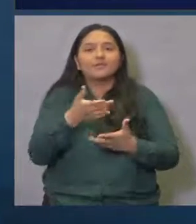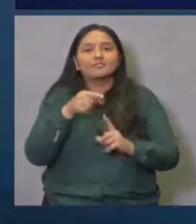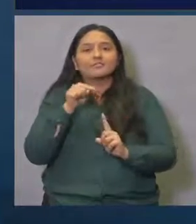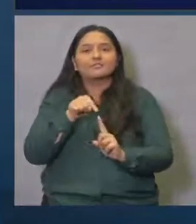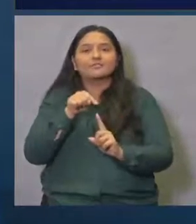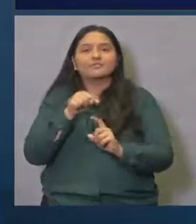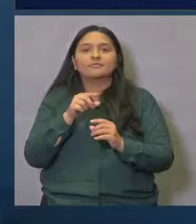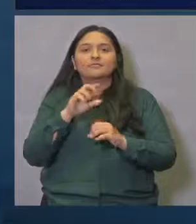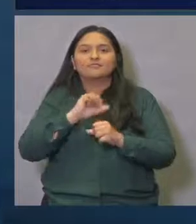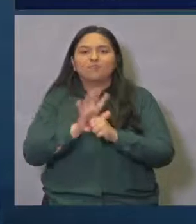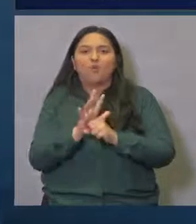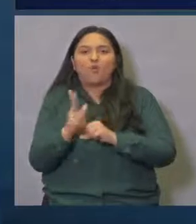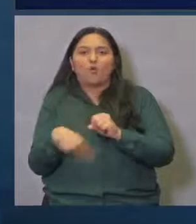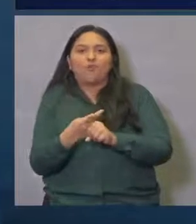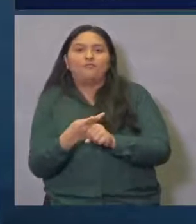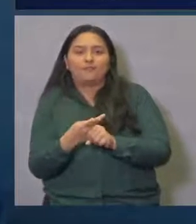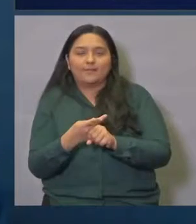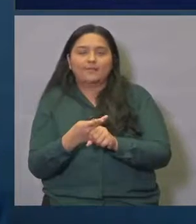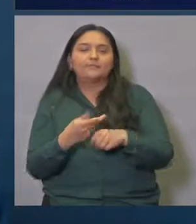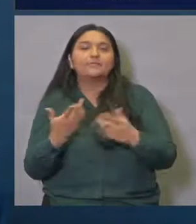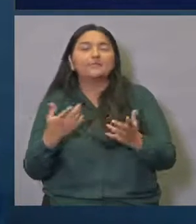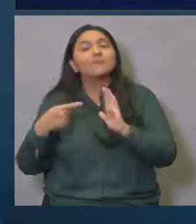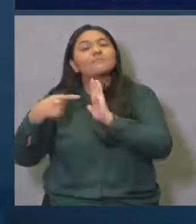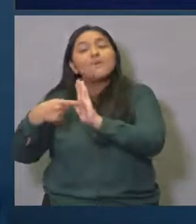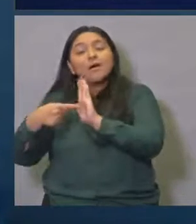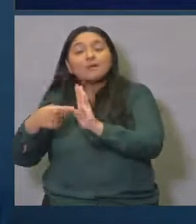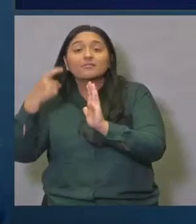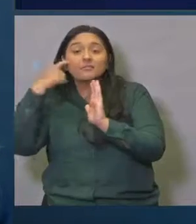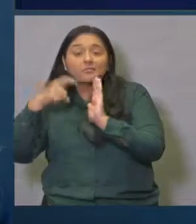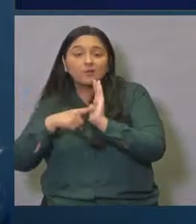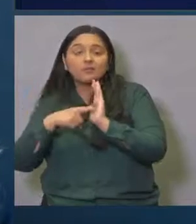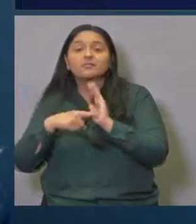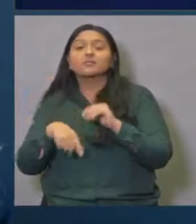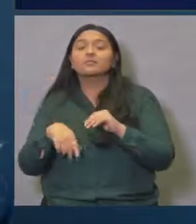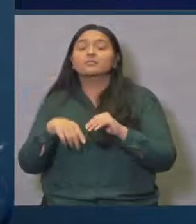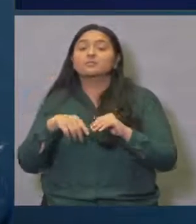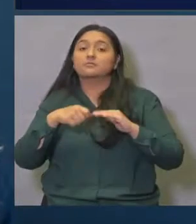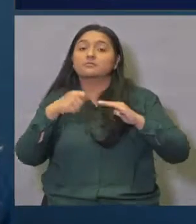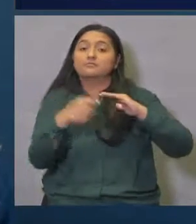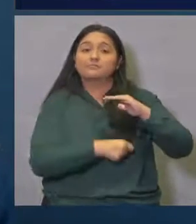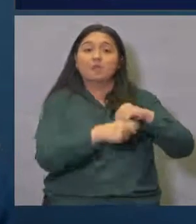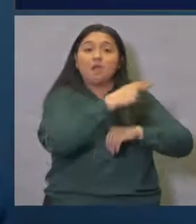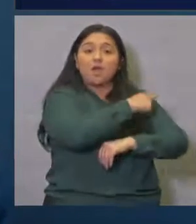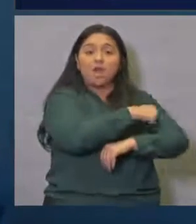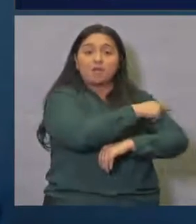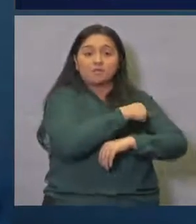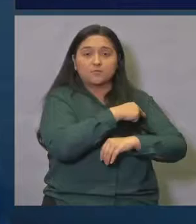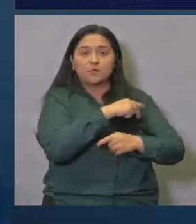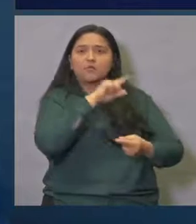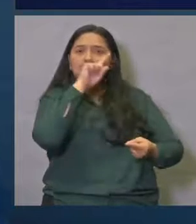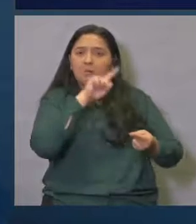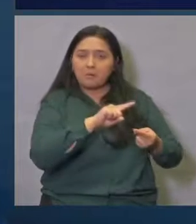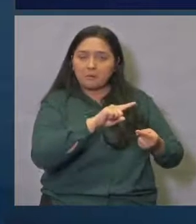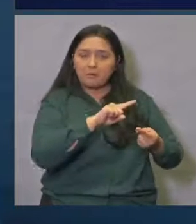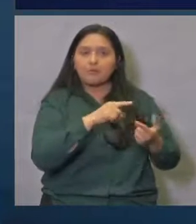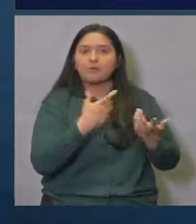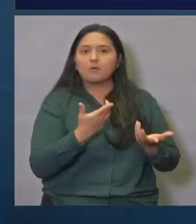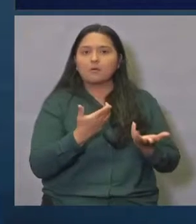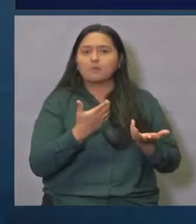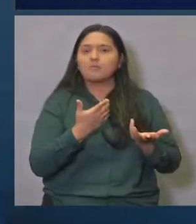PEOPLE, OR DUE TO THE VARIANCE.